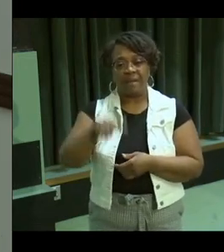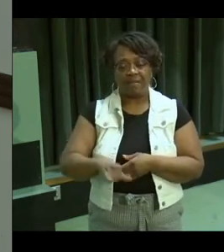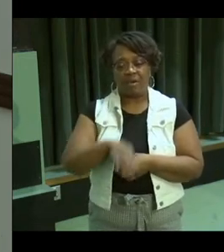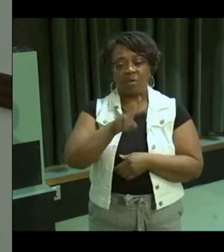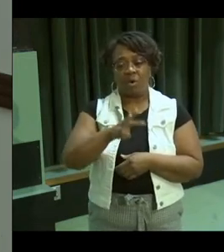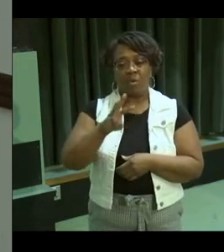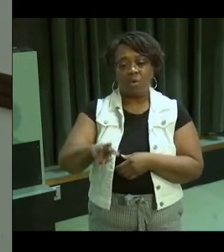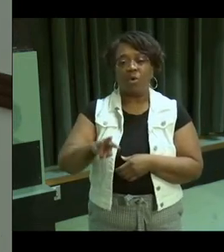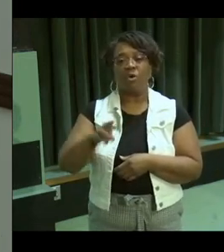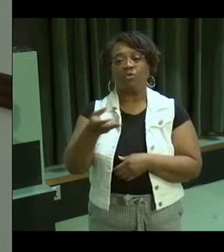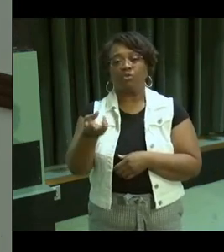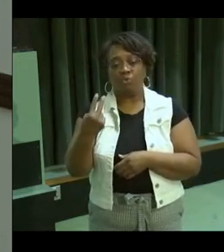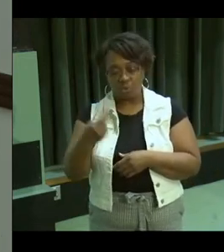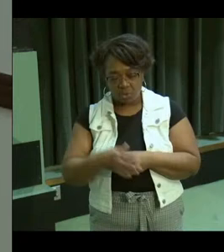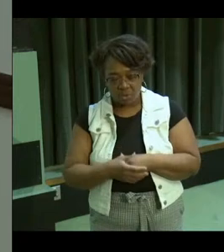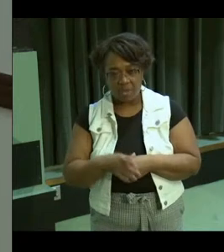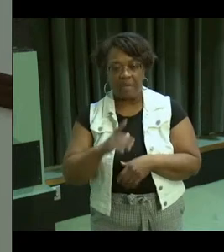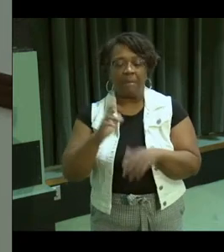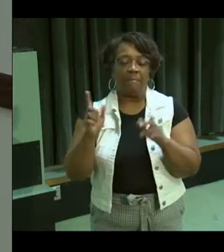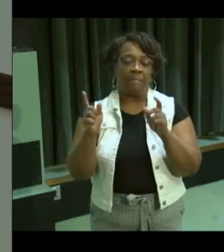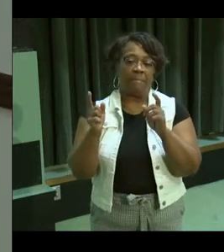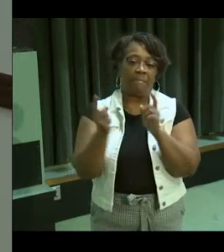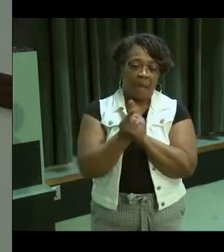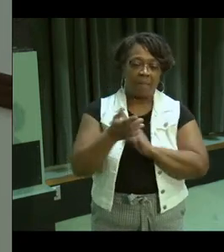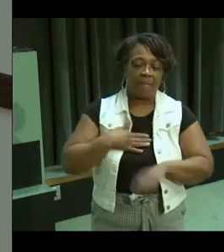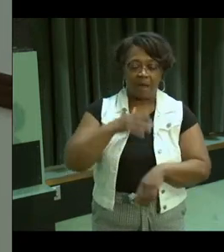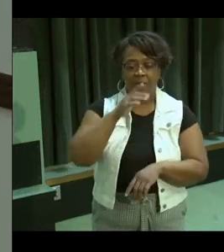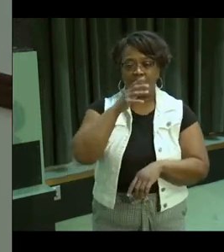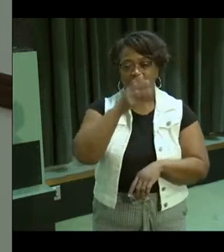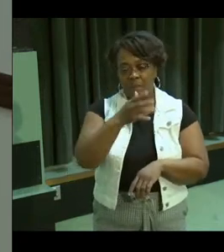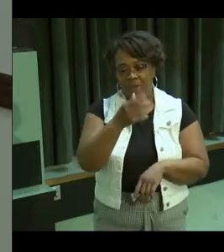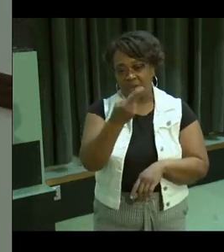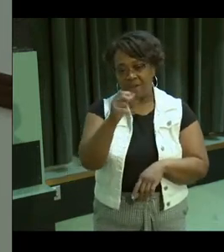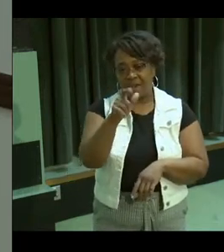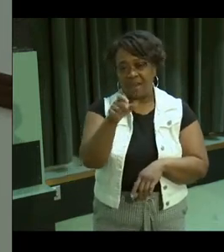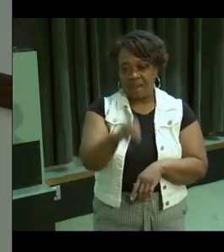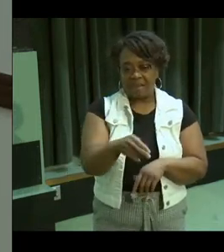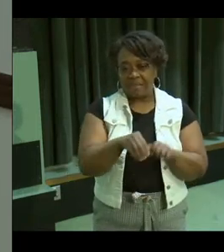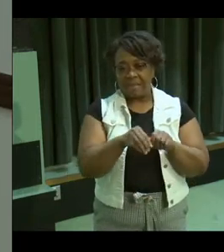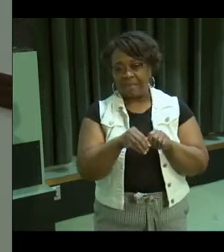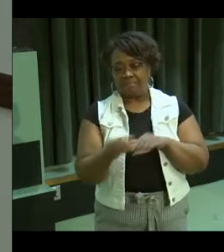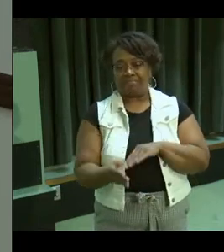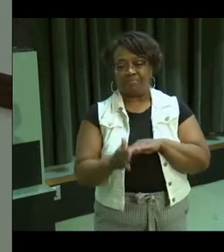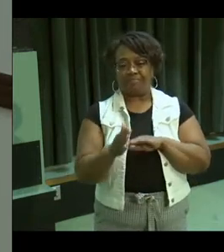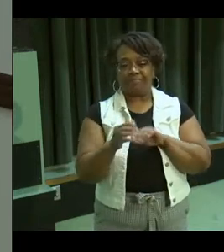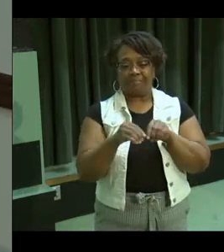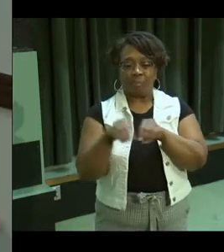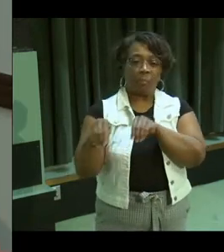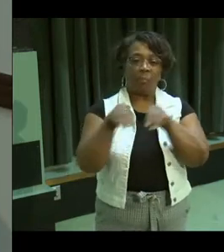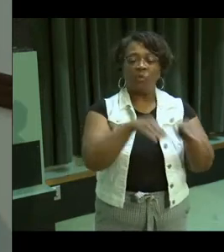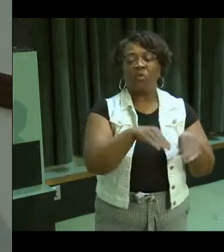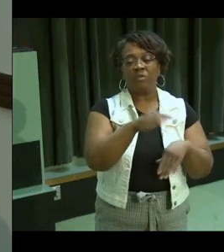met my grandmother, Helen, and they settled in Delano,